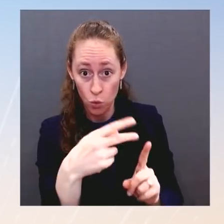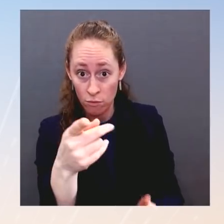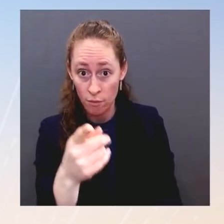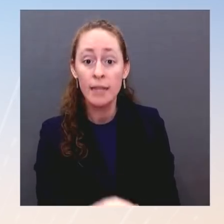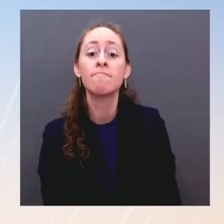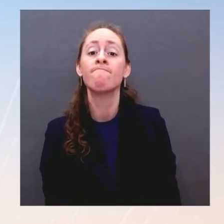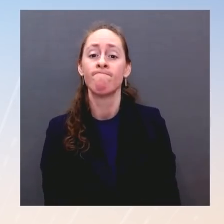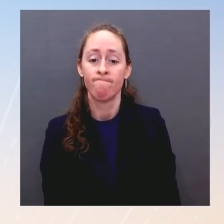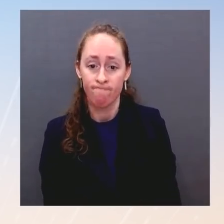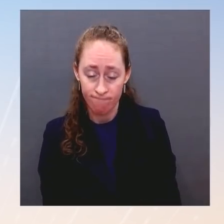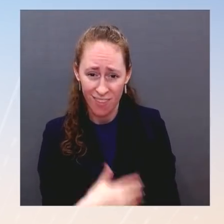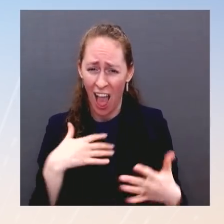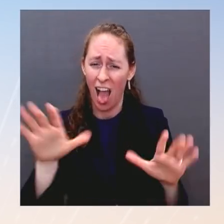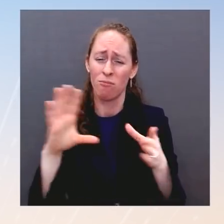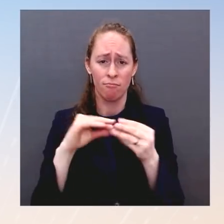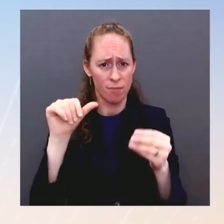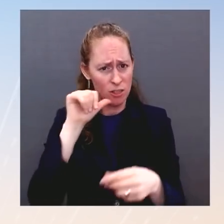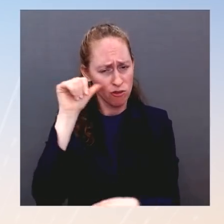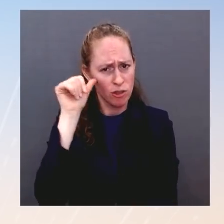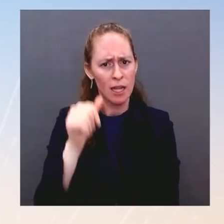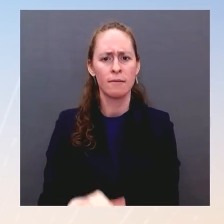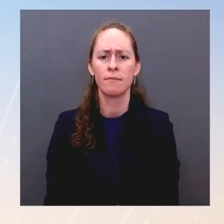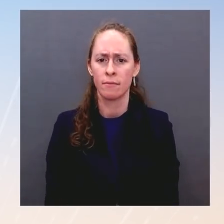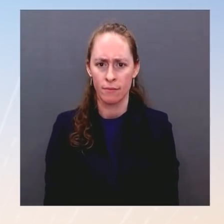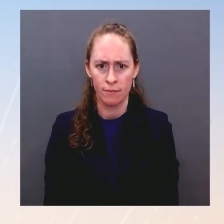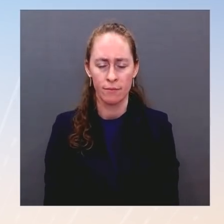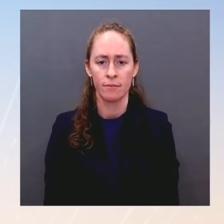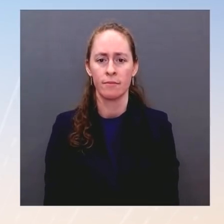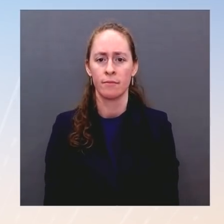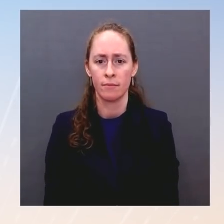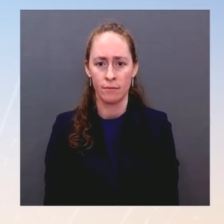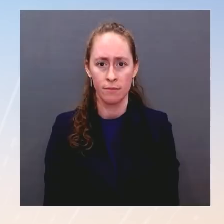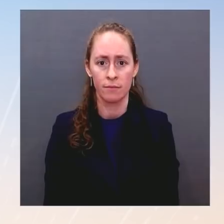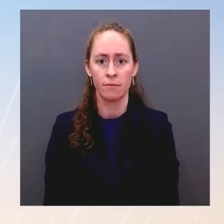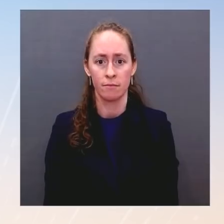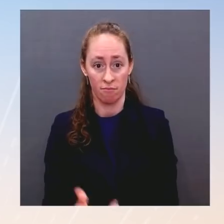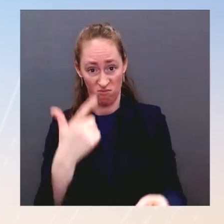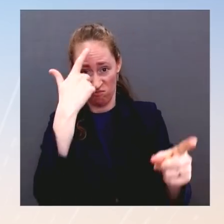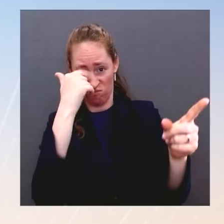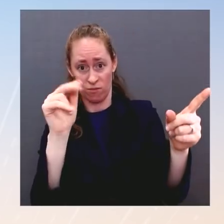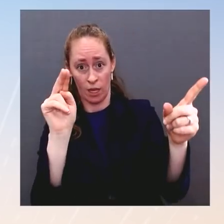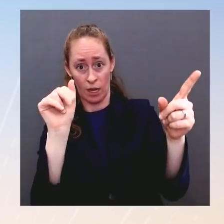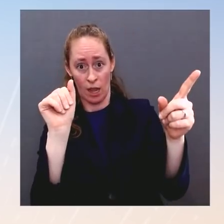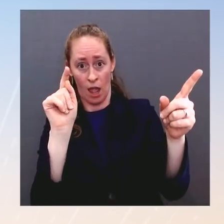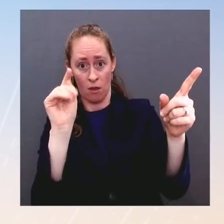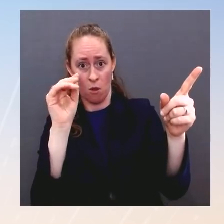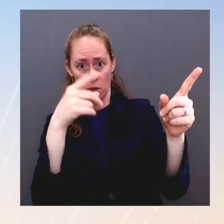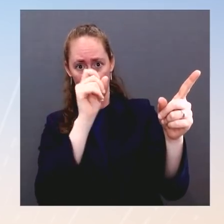to determine what that looks like and what any response would look like. Go ahead. The Press: Has the President been in touch with --